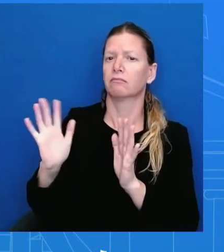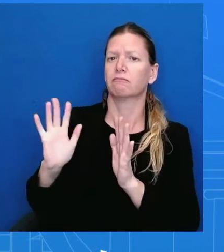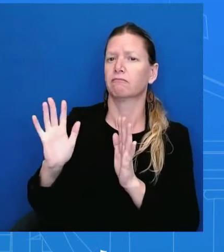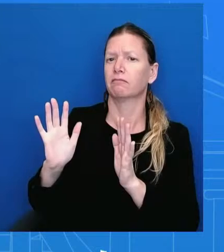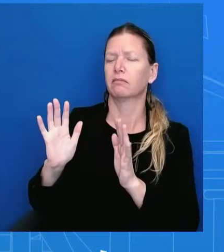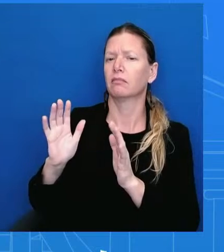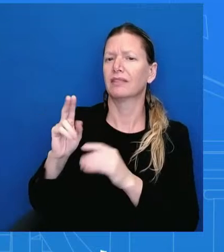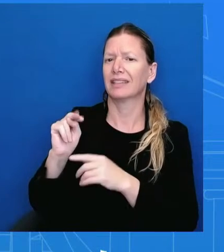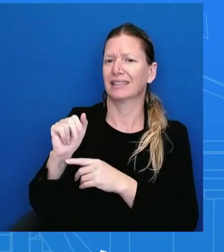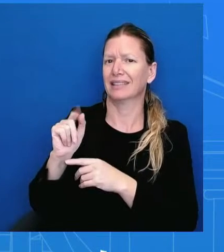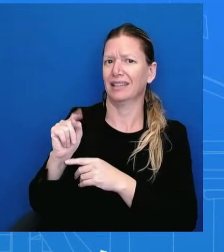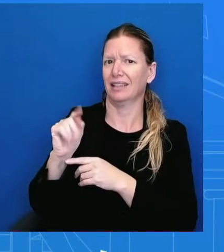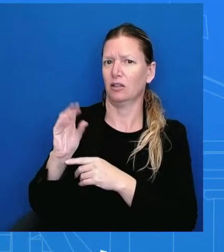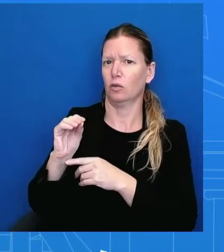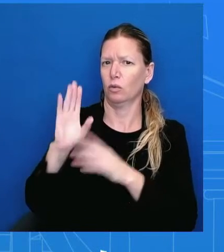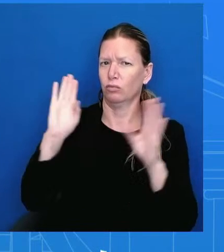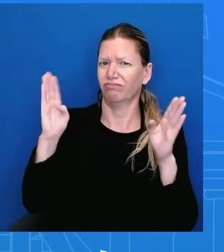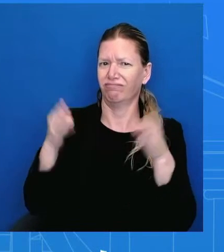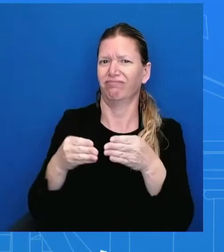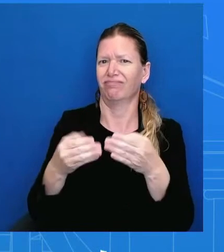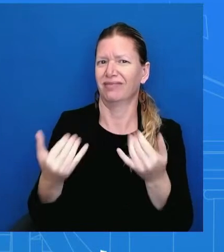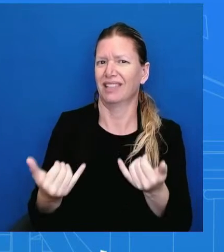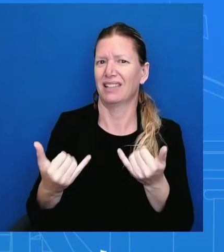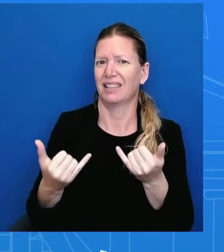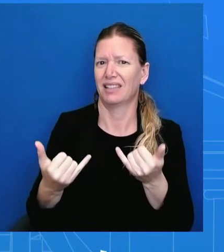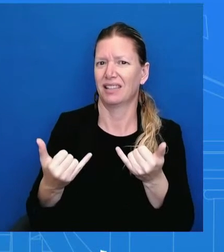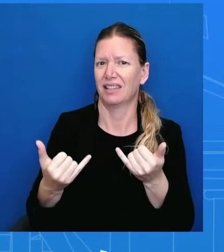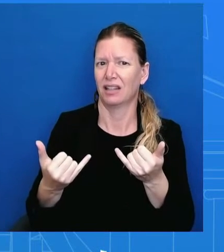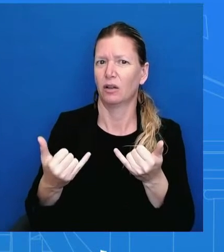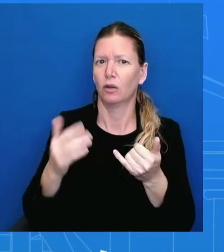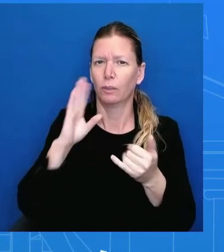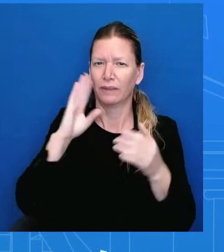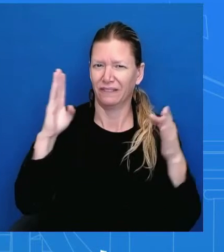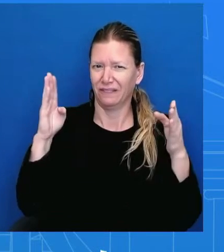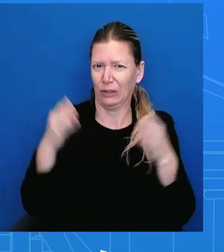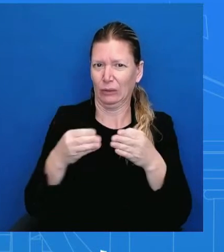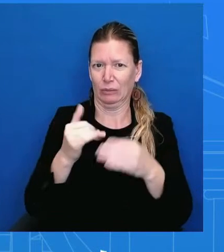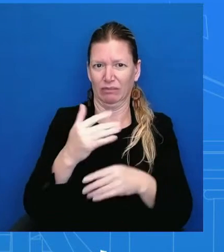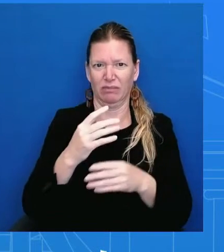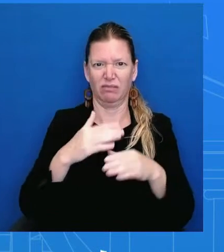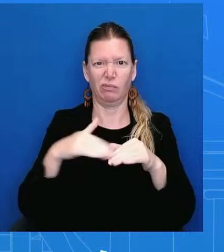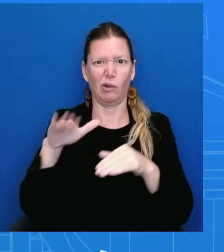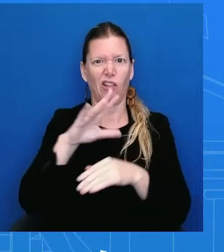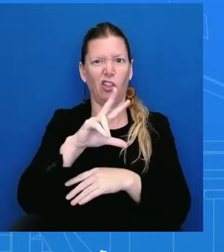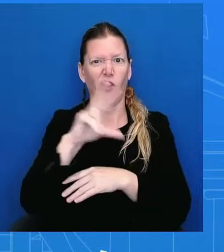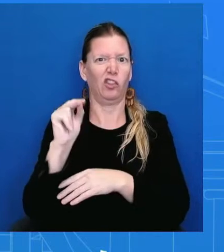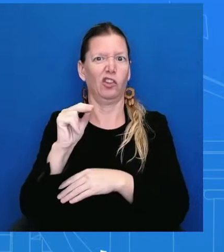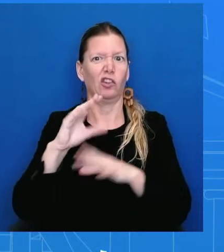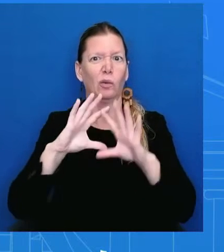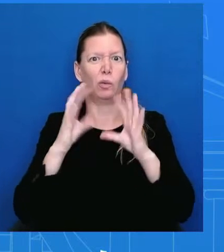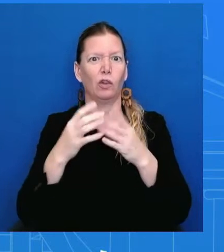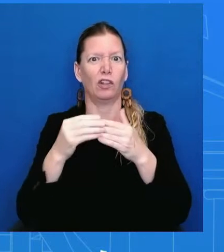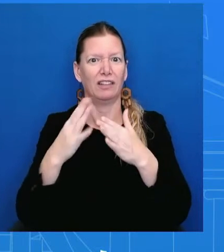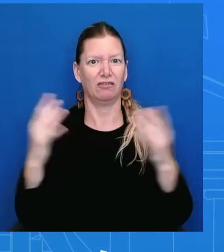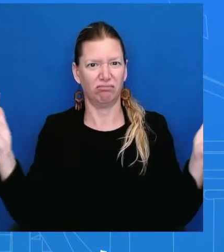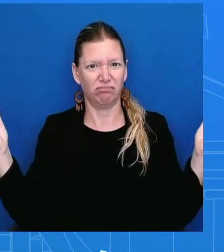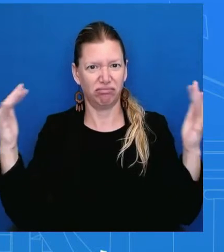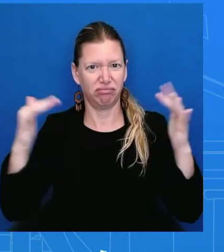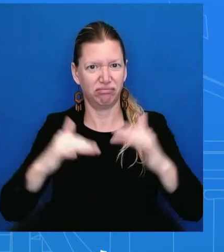that are coming here for a 75th anniversary of NATO, continuing to show our -- the strength of our Alliance. I think it is -- I think it is something